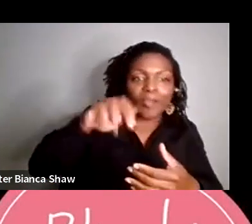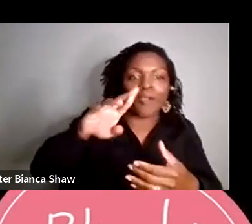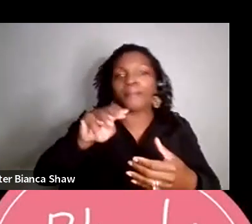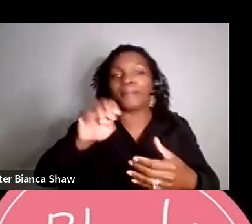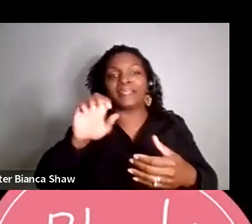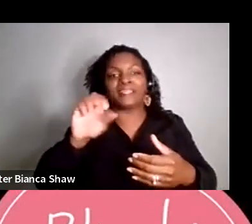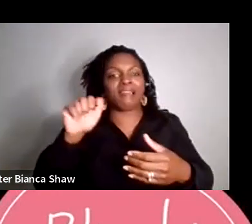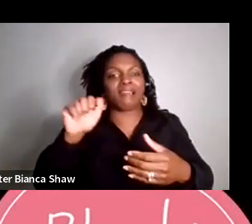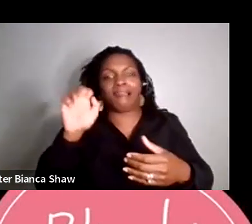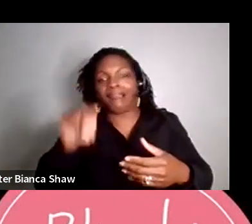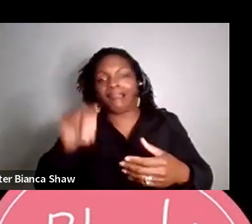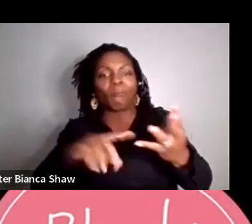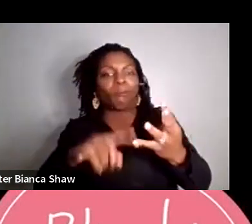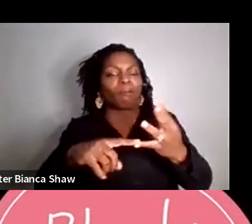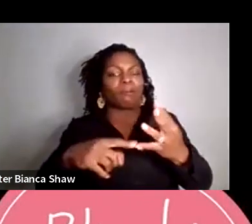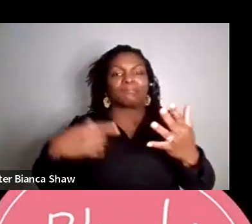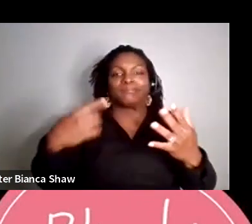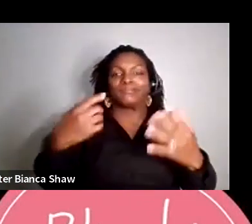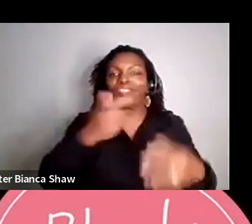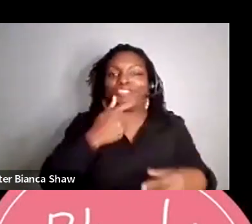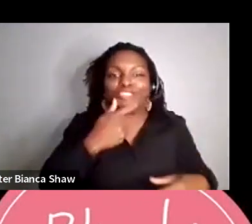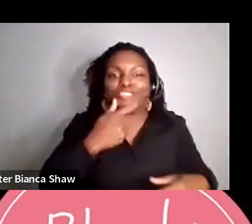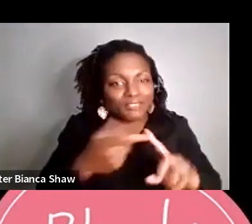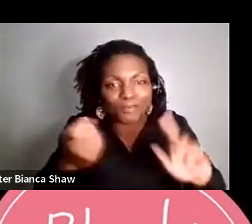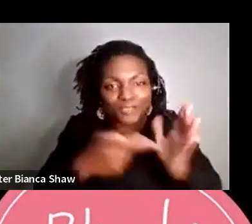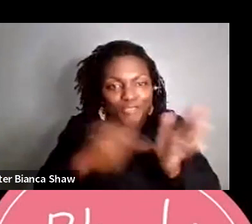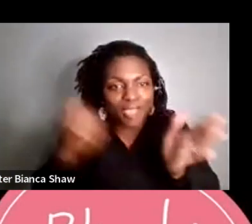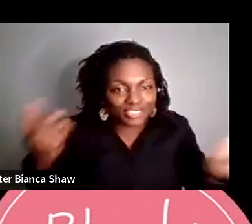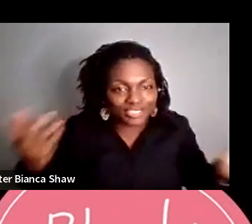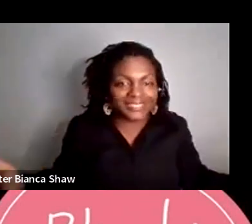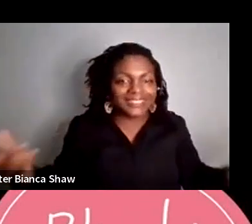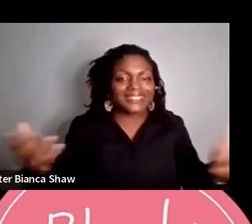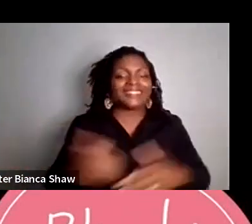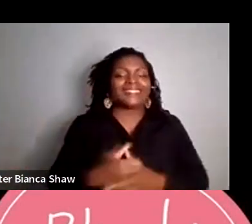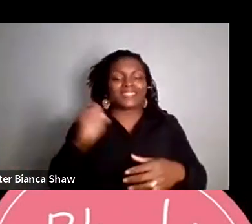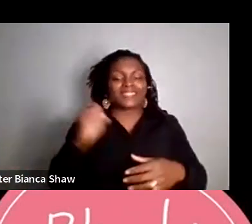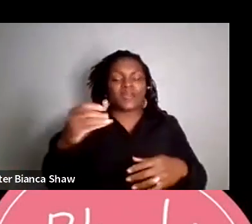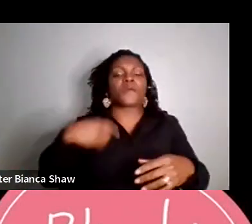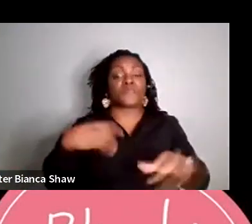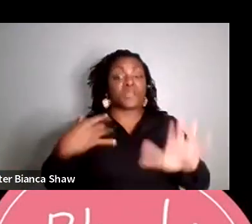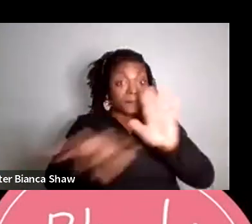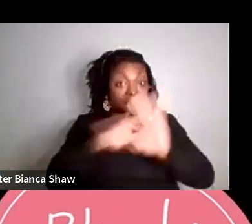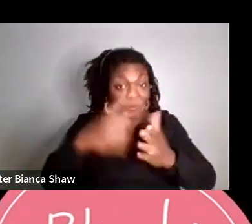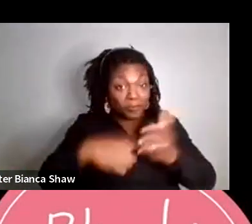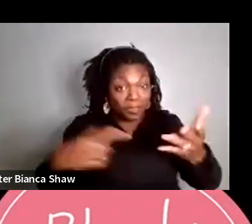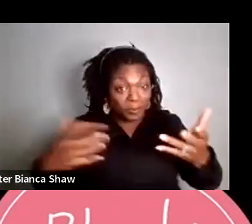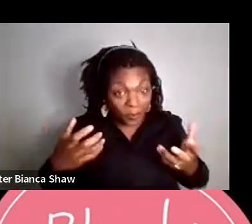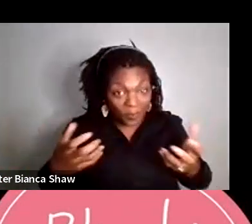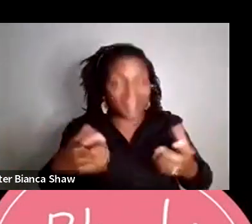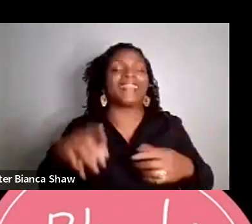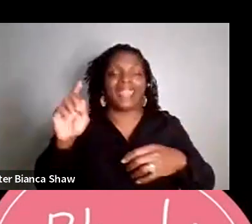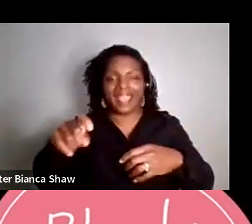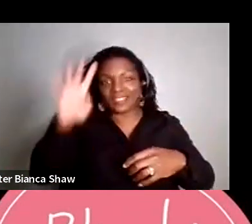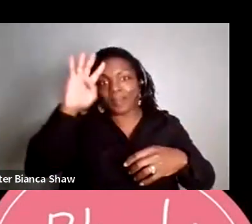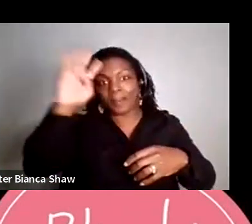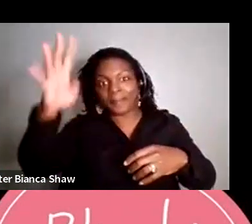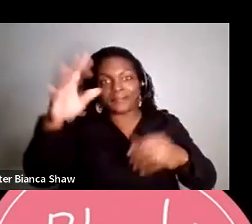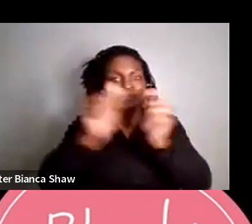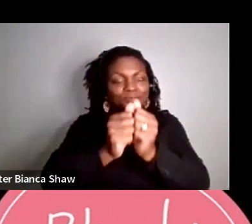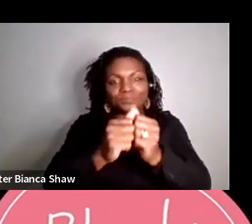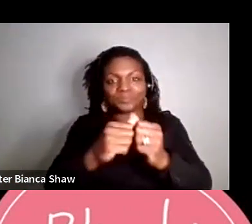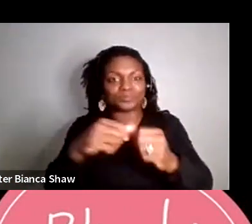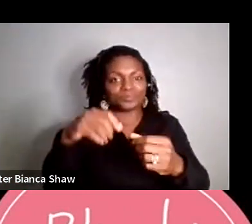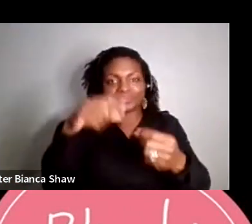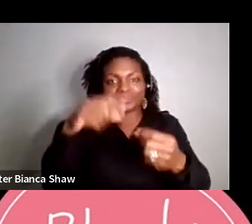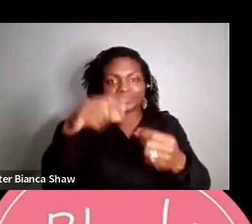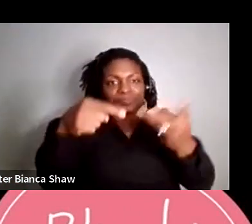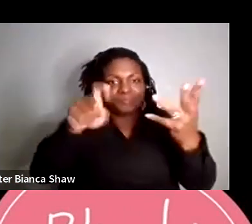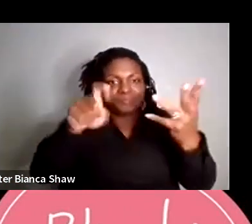So we got everything on the list So once they picked what they wanted, they had to come up with their ingredient list things that they thought they needed to be able to cook.